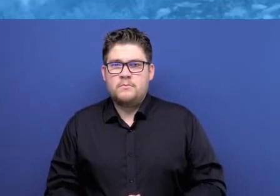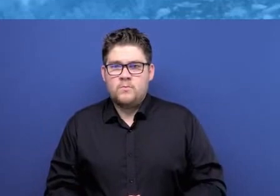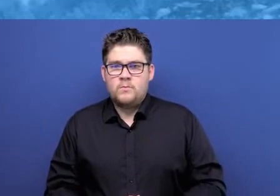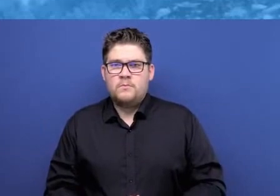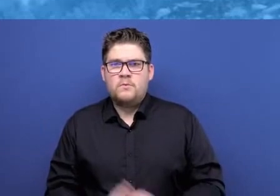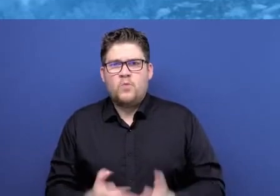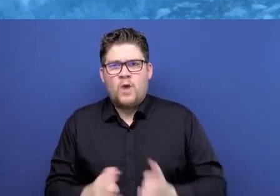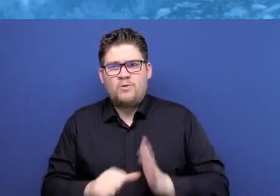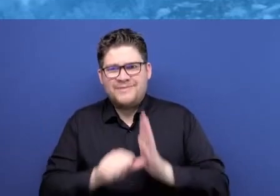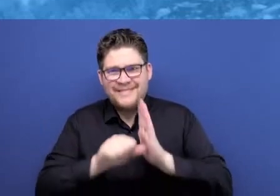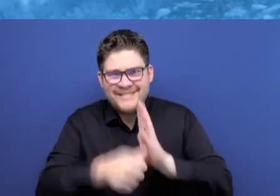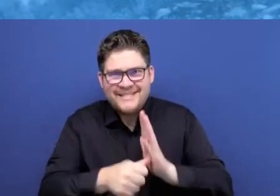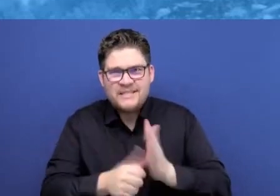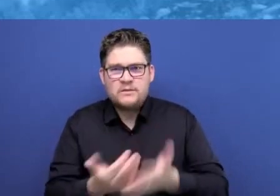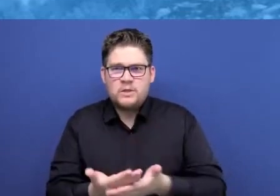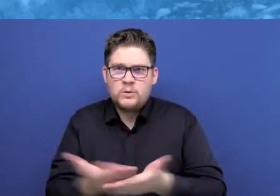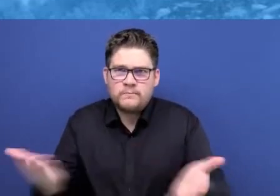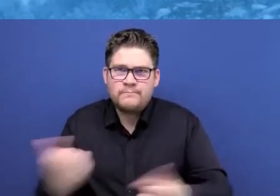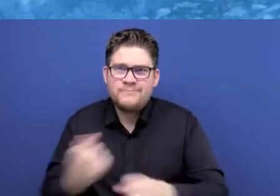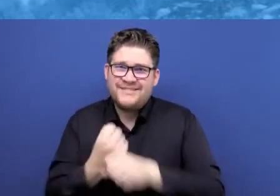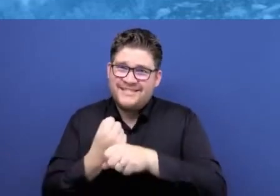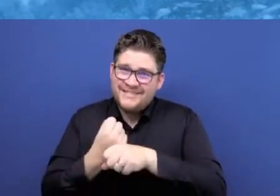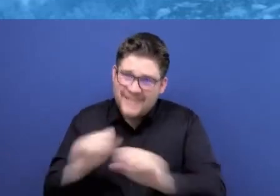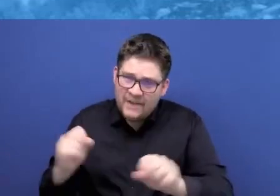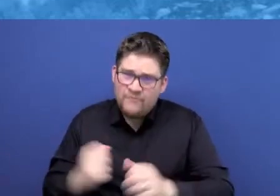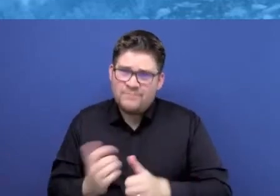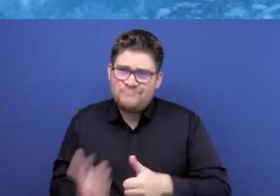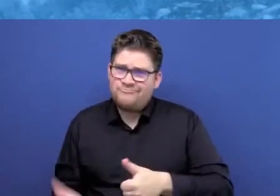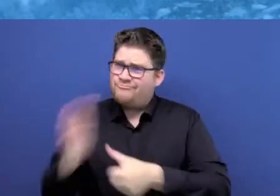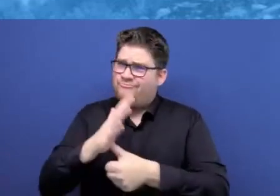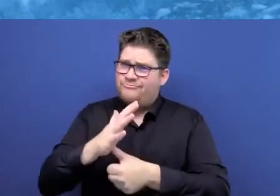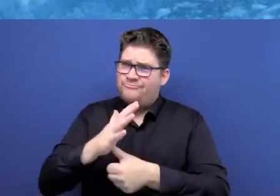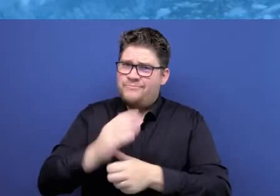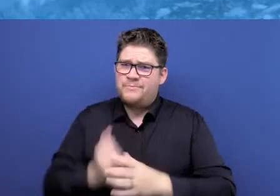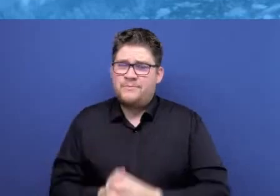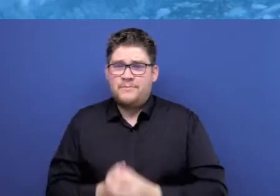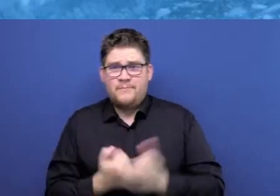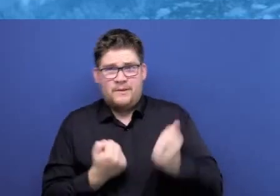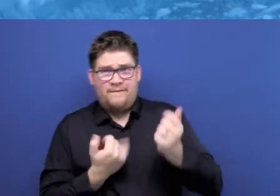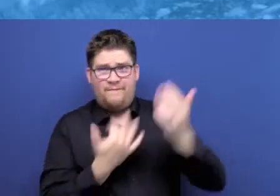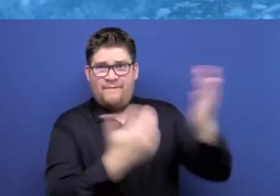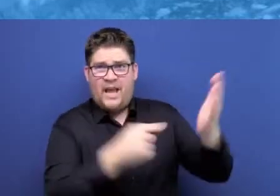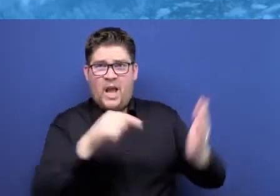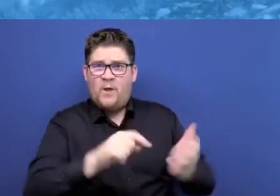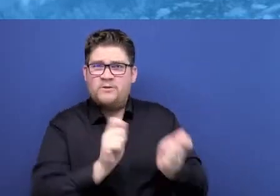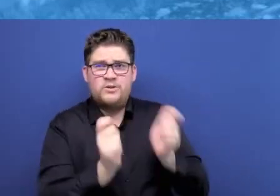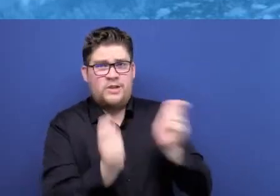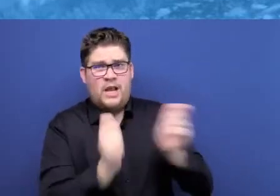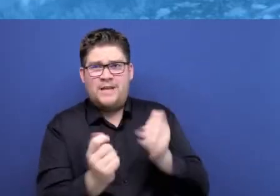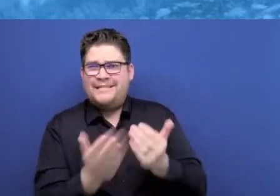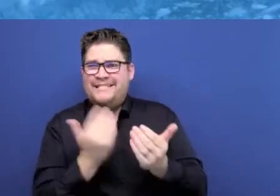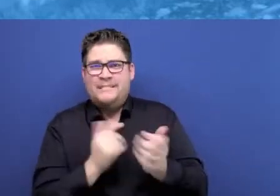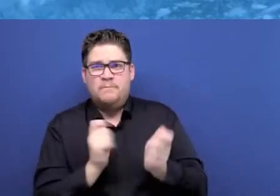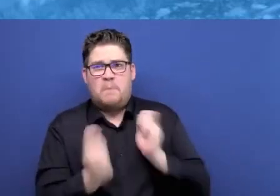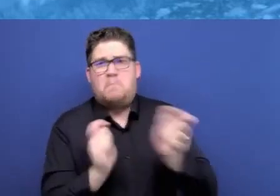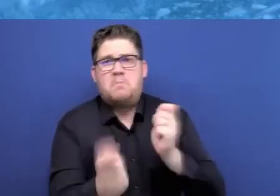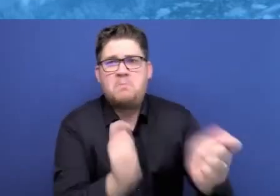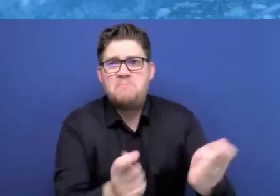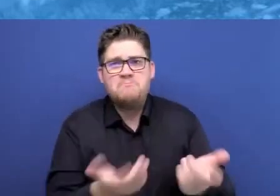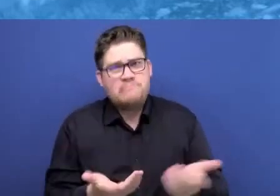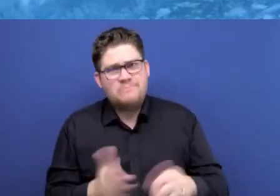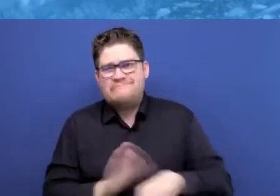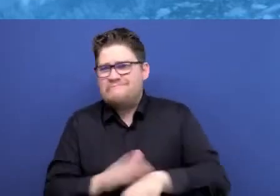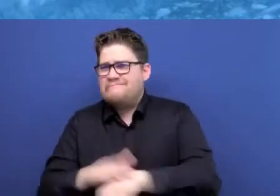complex situations. Then do you